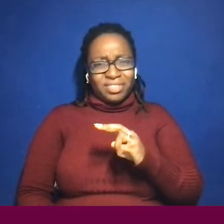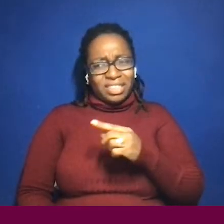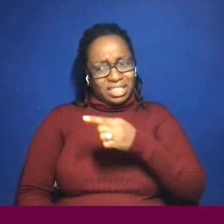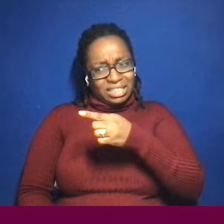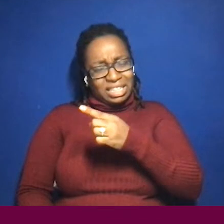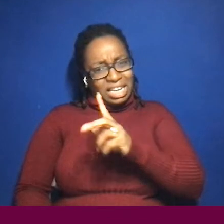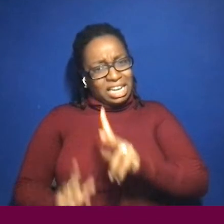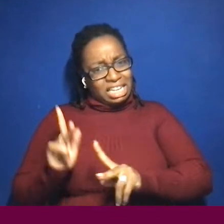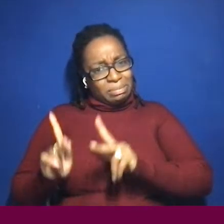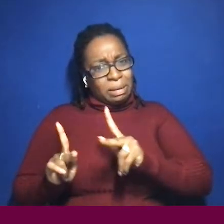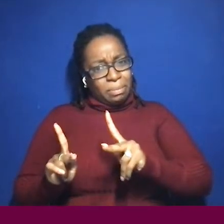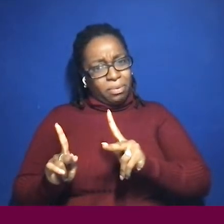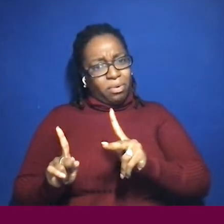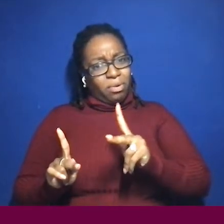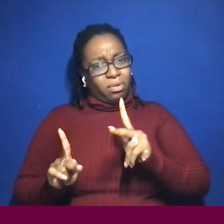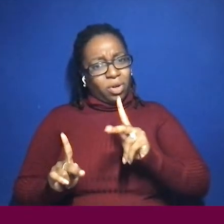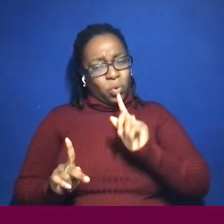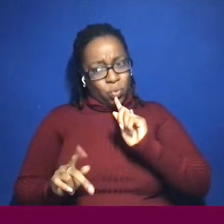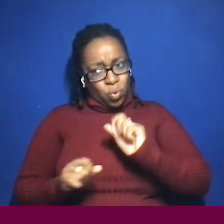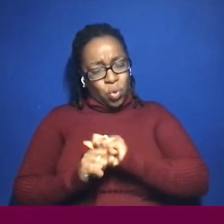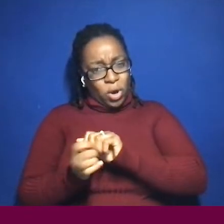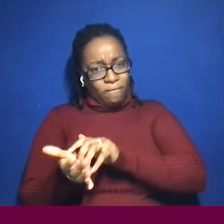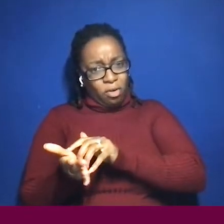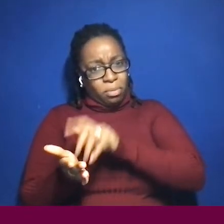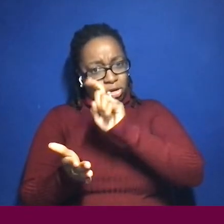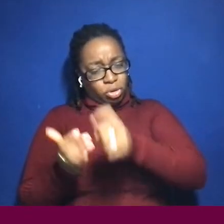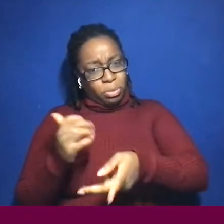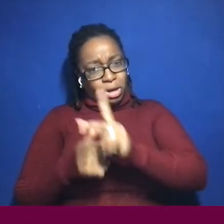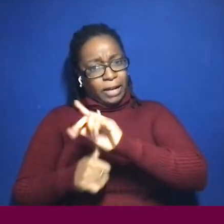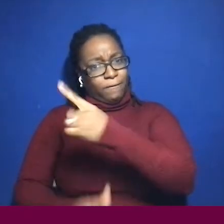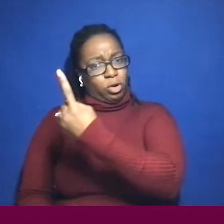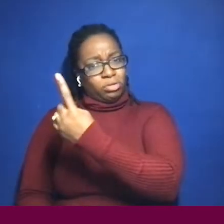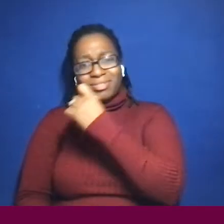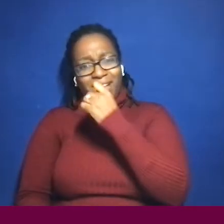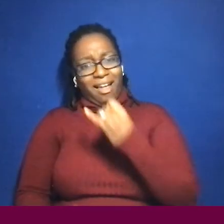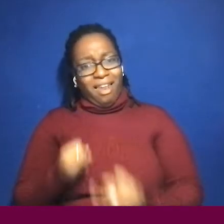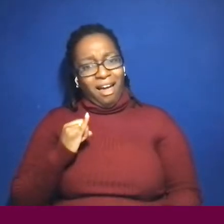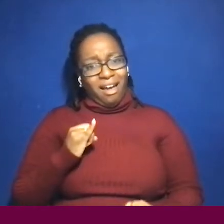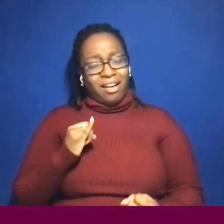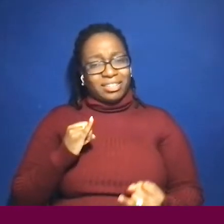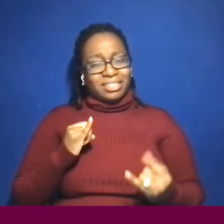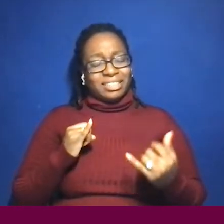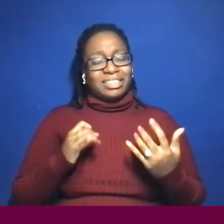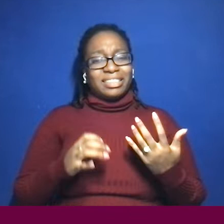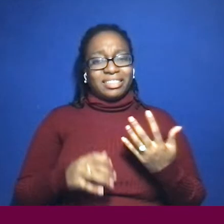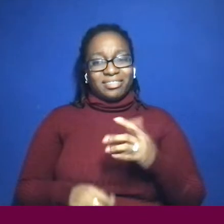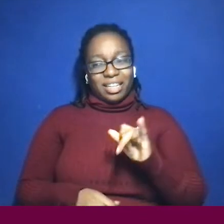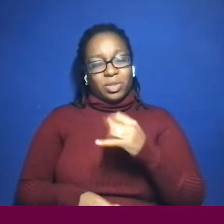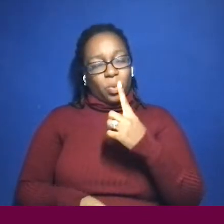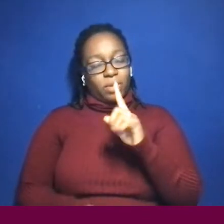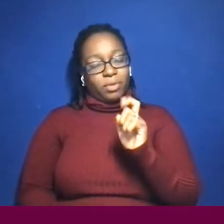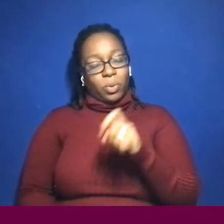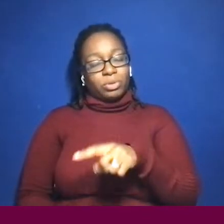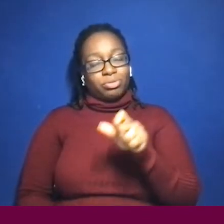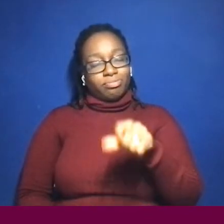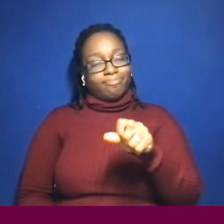vulnerabilities be prioritized first, not last?" And that's really one of the questions that this